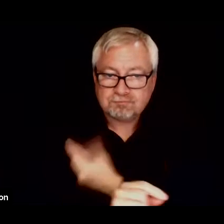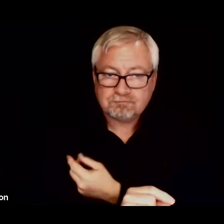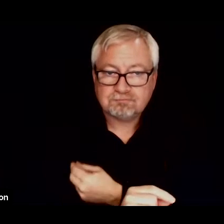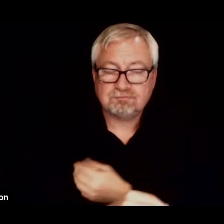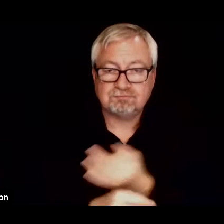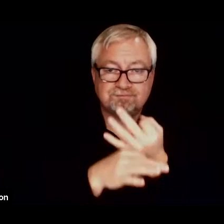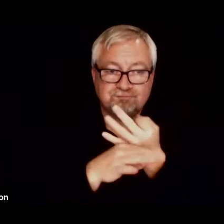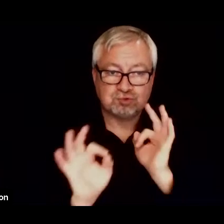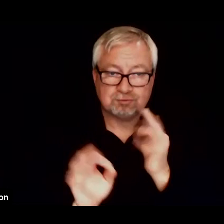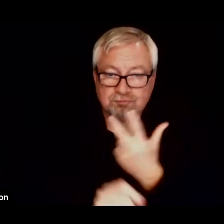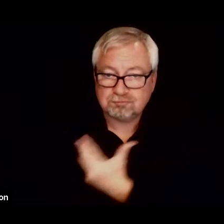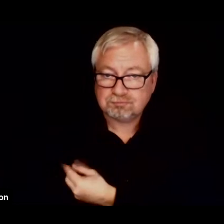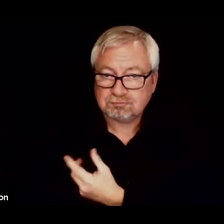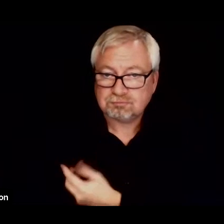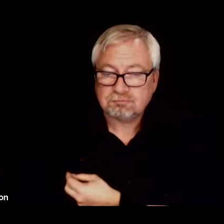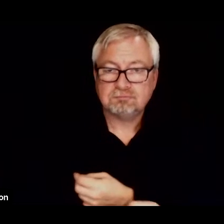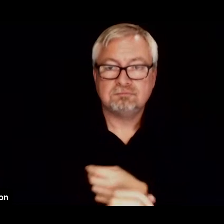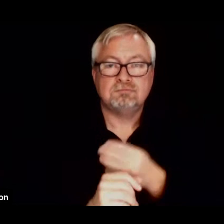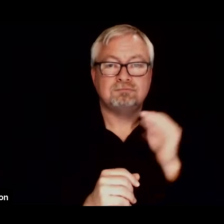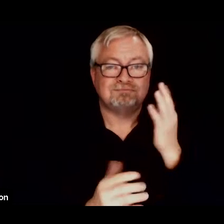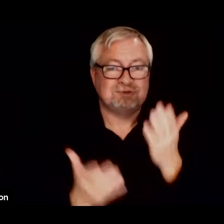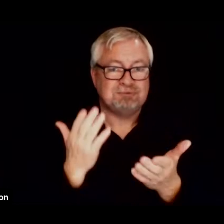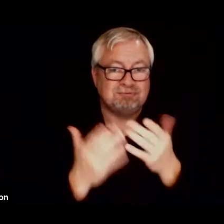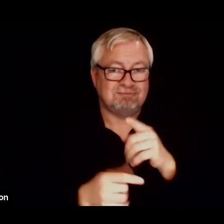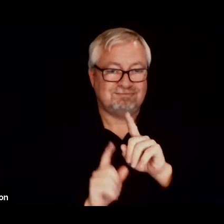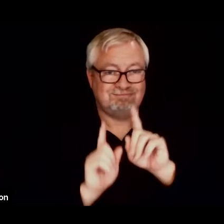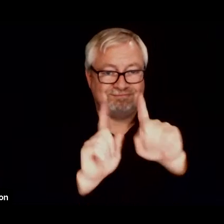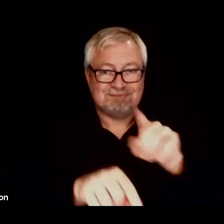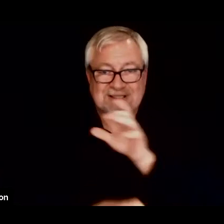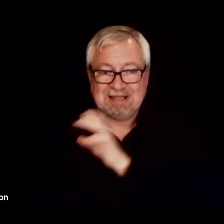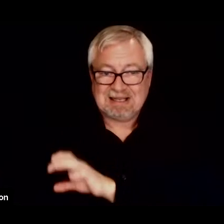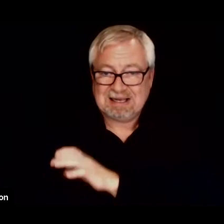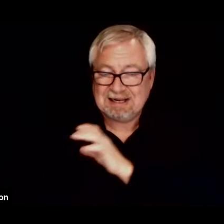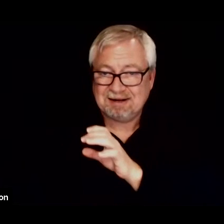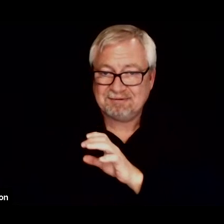receive it the health department expects those fees will be reimbursed through insurance state